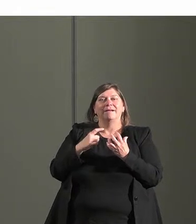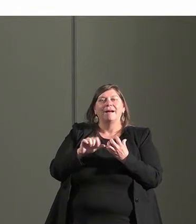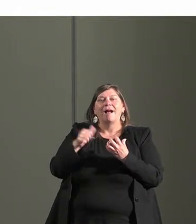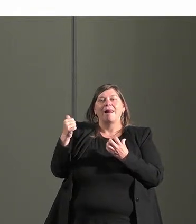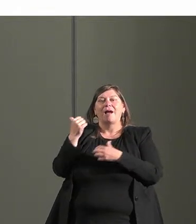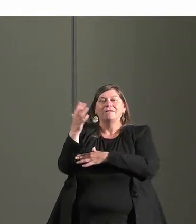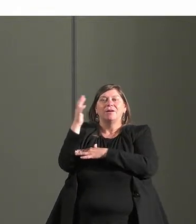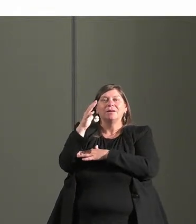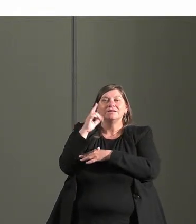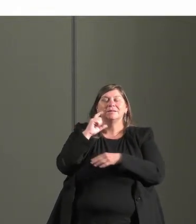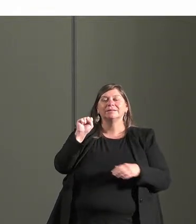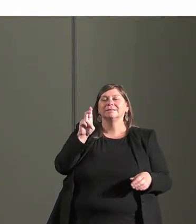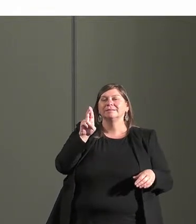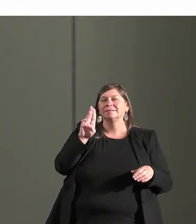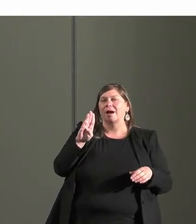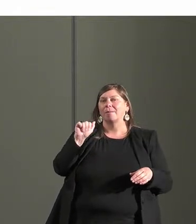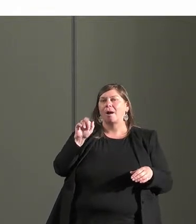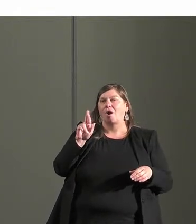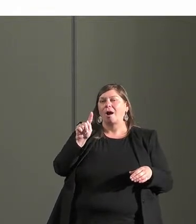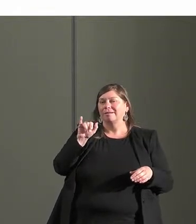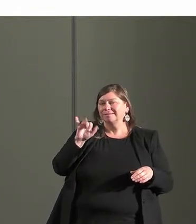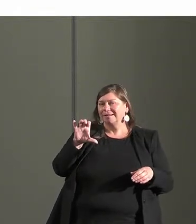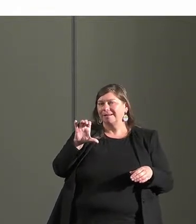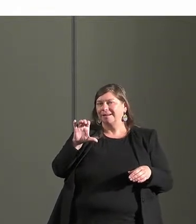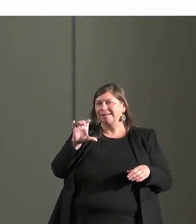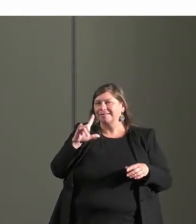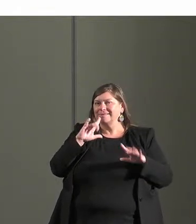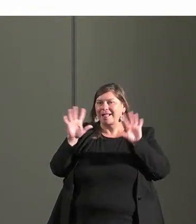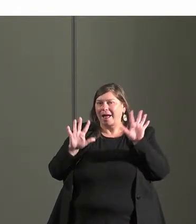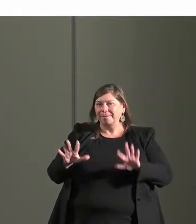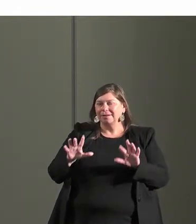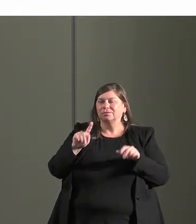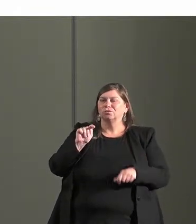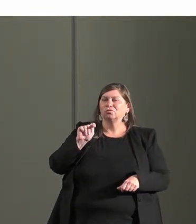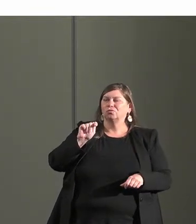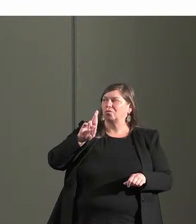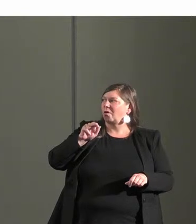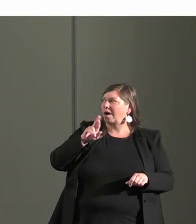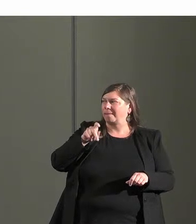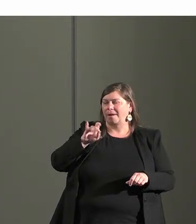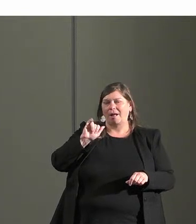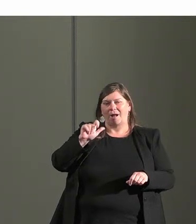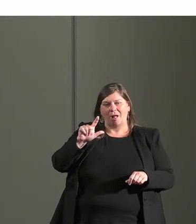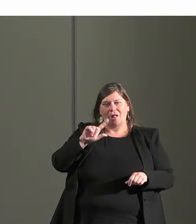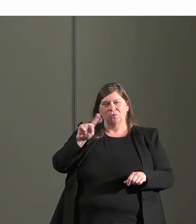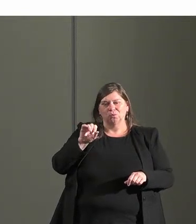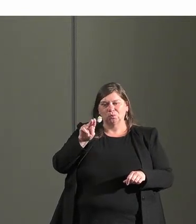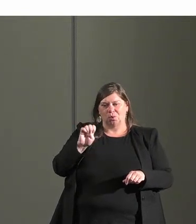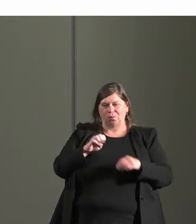7:45% of forest land in the natural, the nest next are